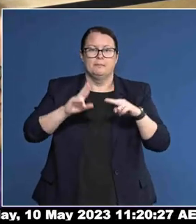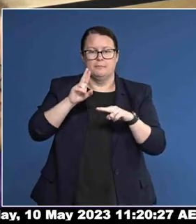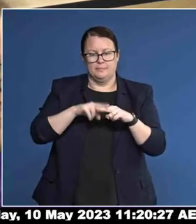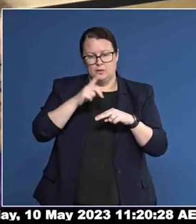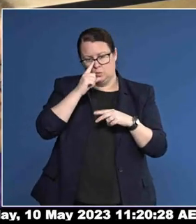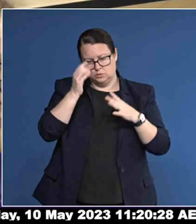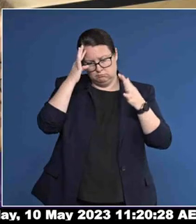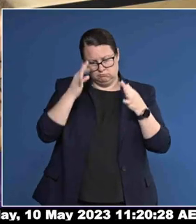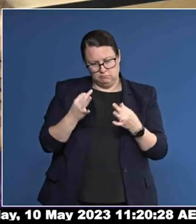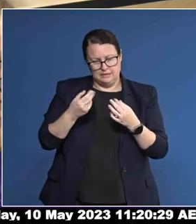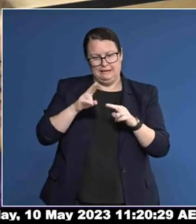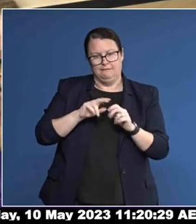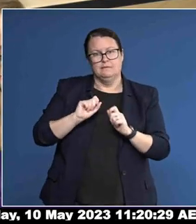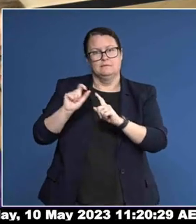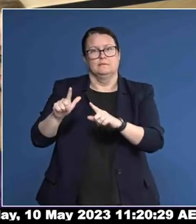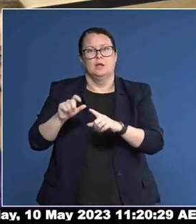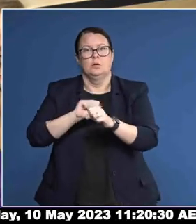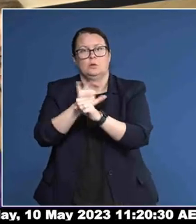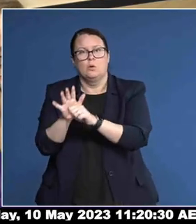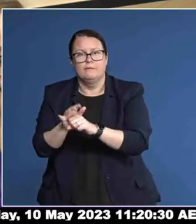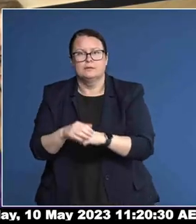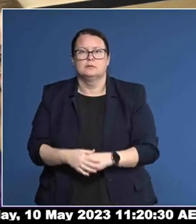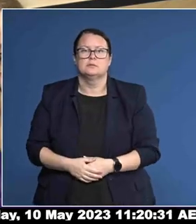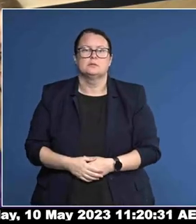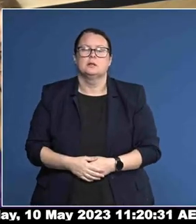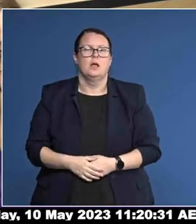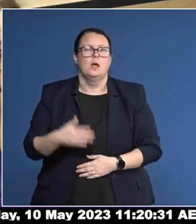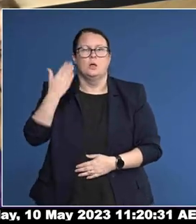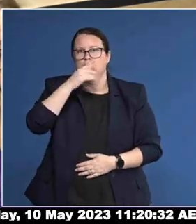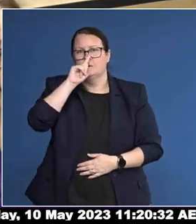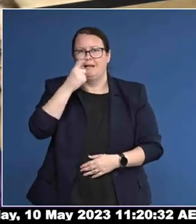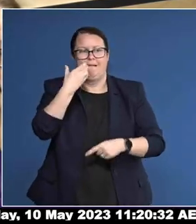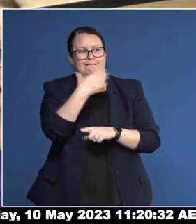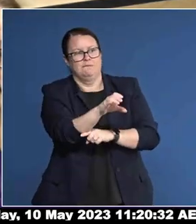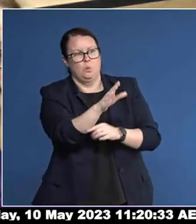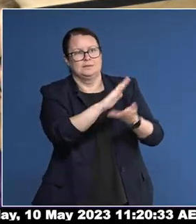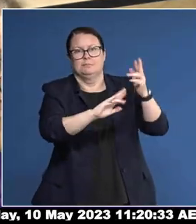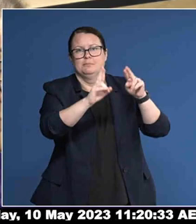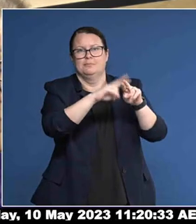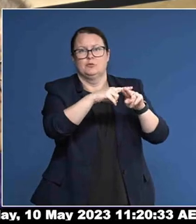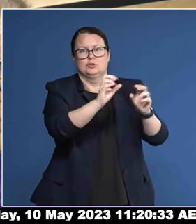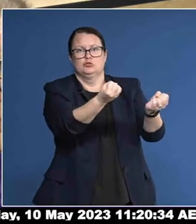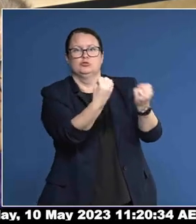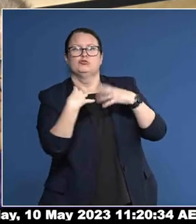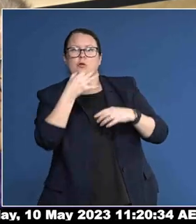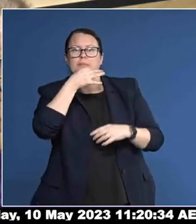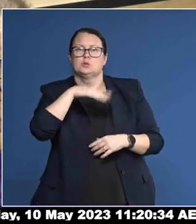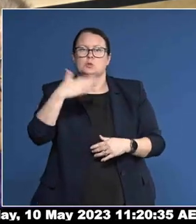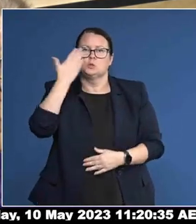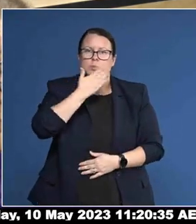closures. Schools could not compel parents to send their children to school, and that some parents with students with a disability were reluctant.'